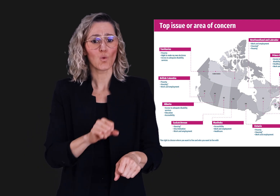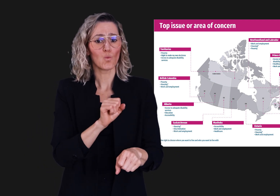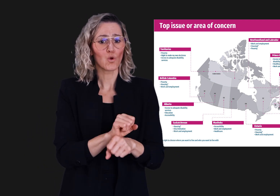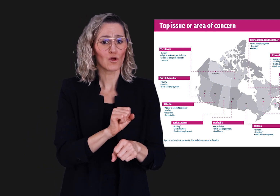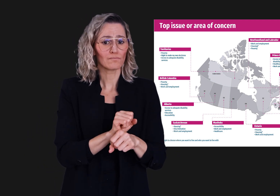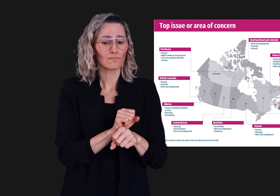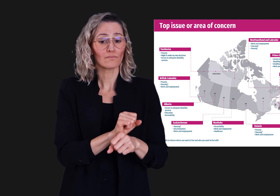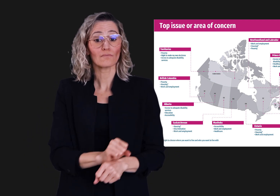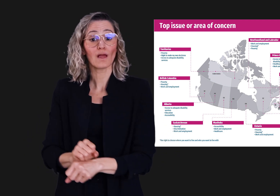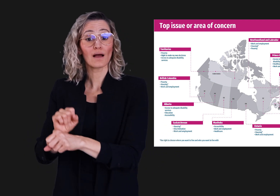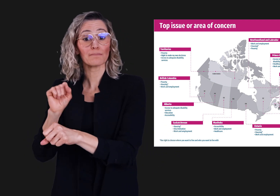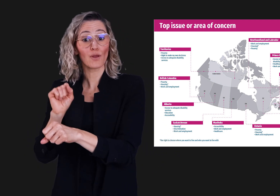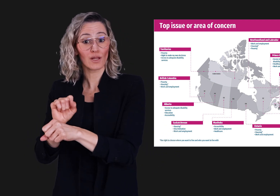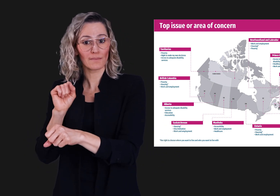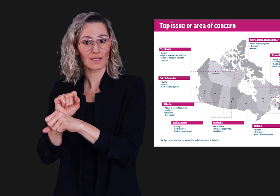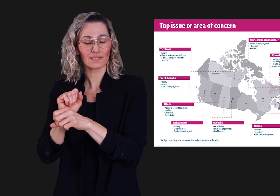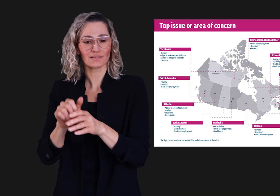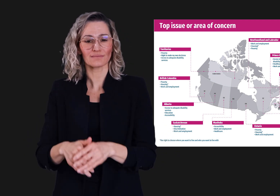• Work and employment